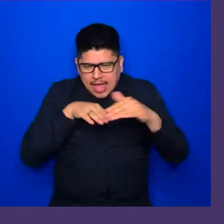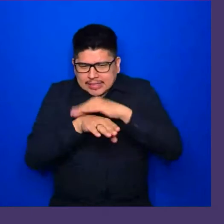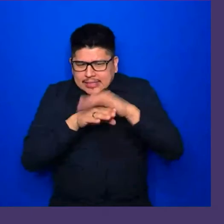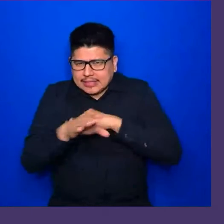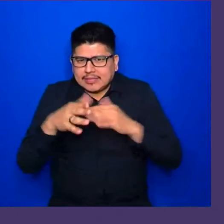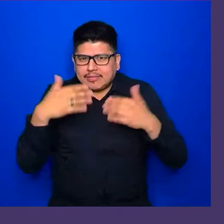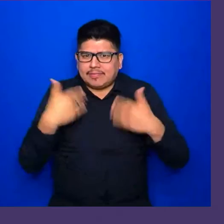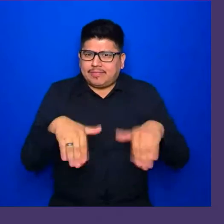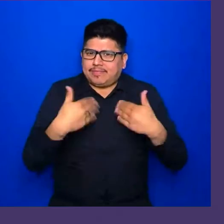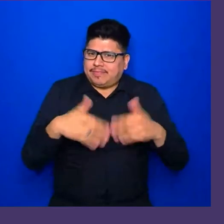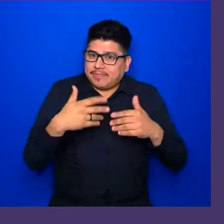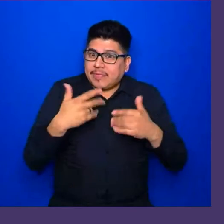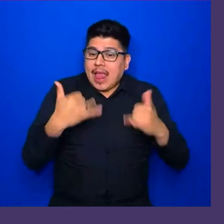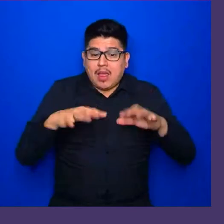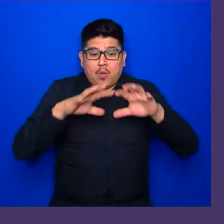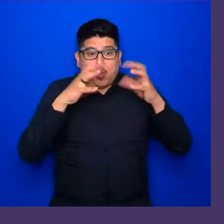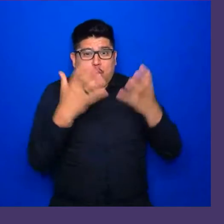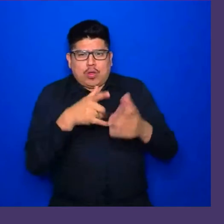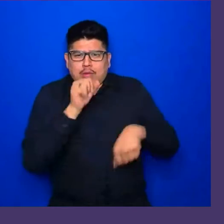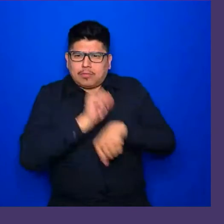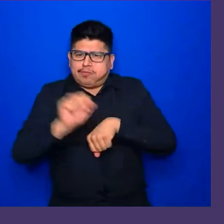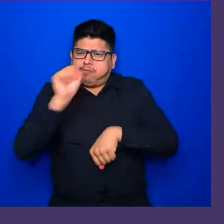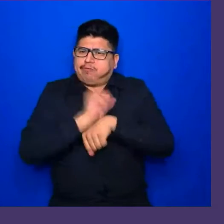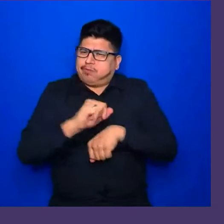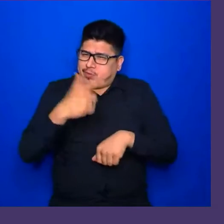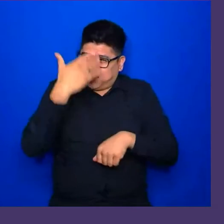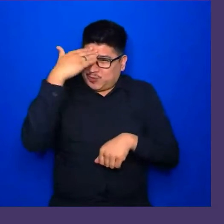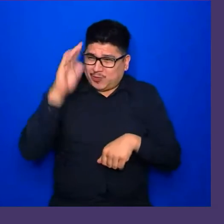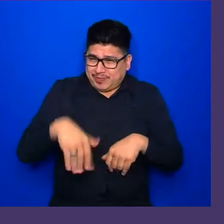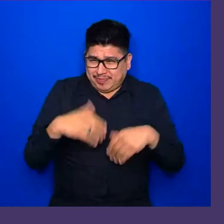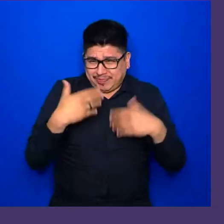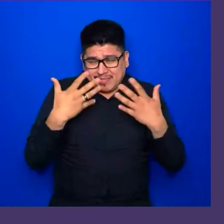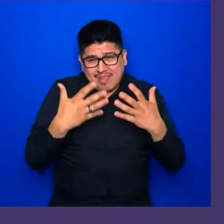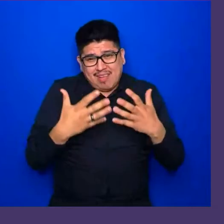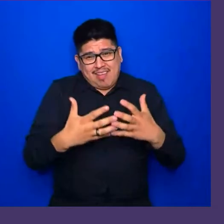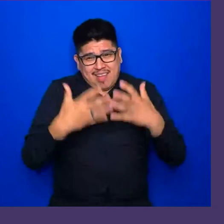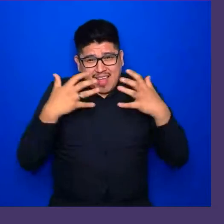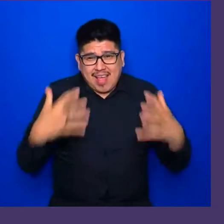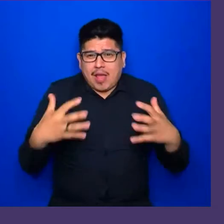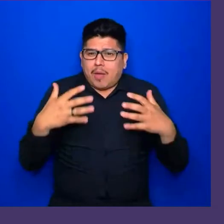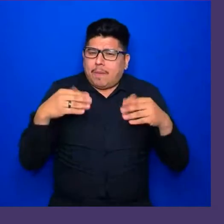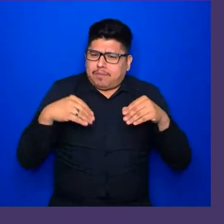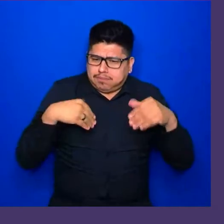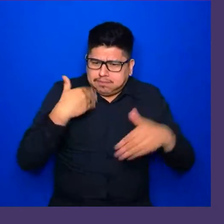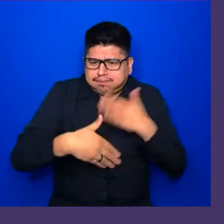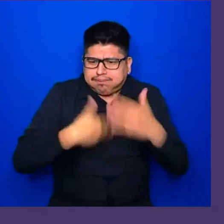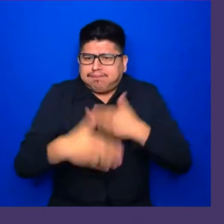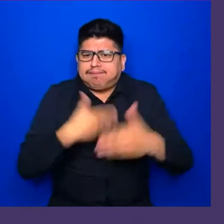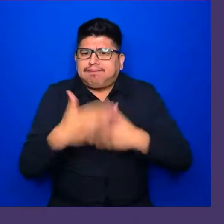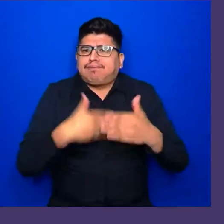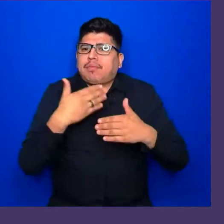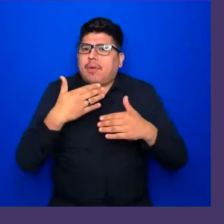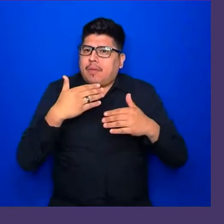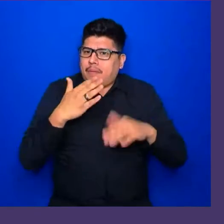there has been a lot of movements on promoting accessibility from both the government sector